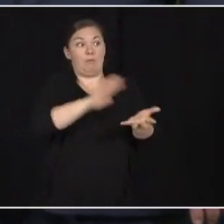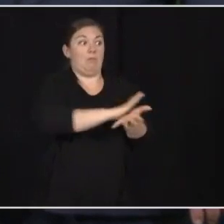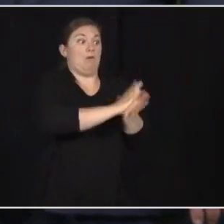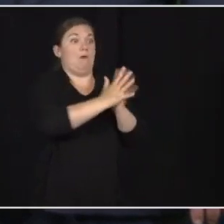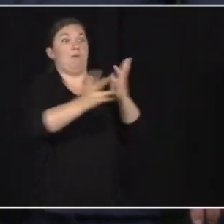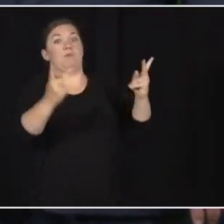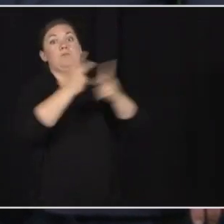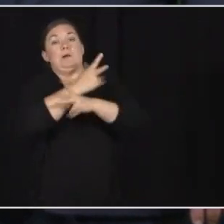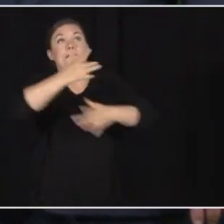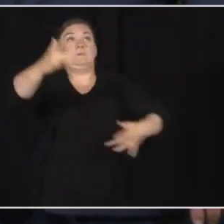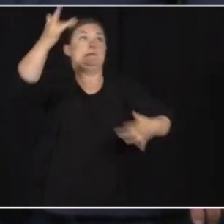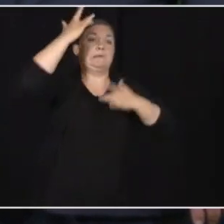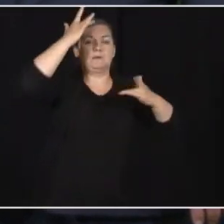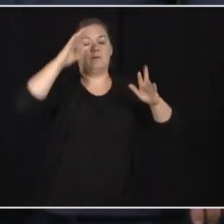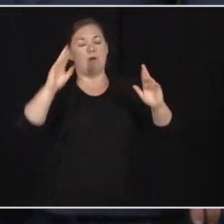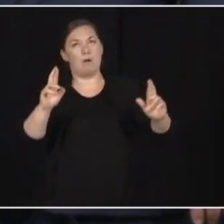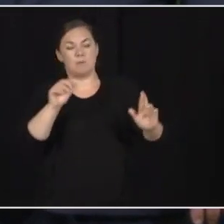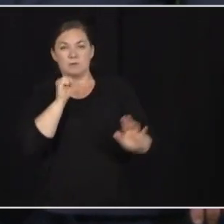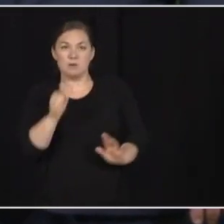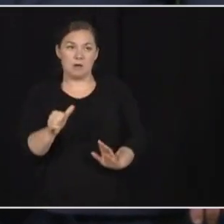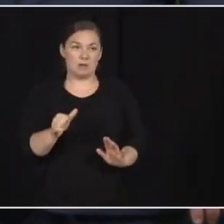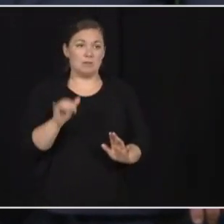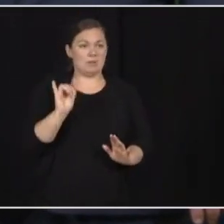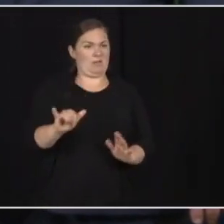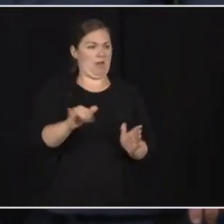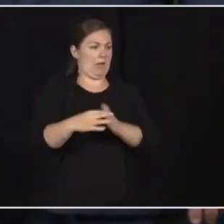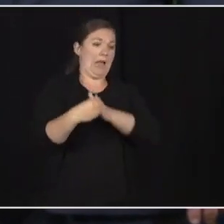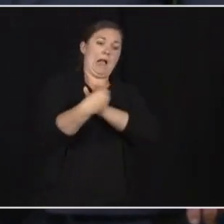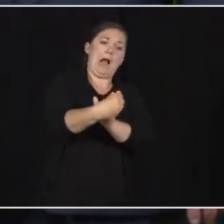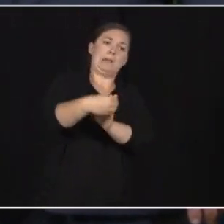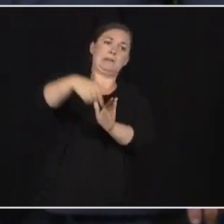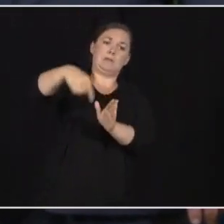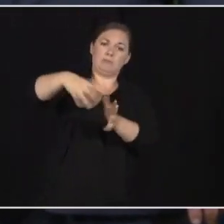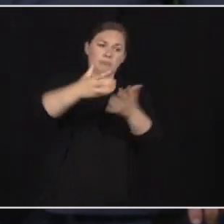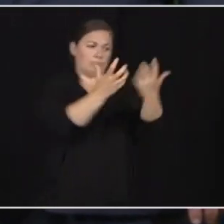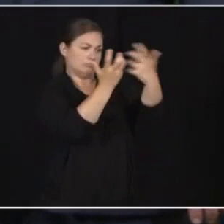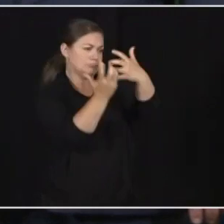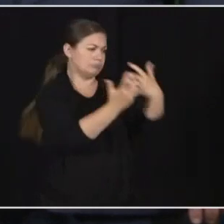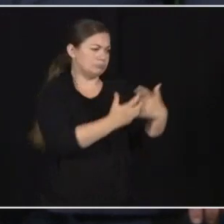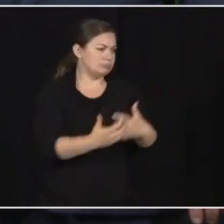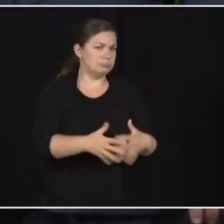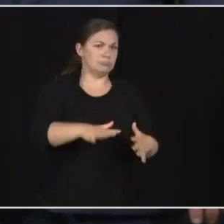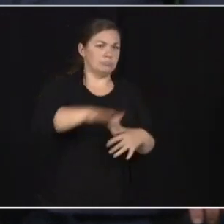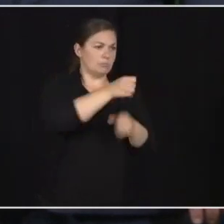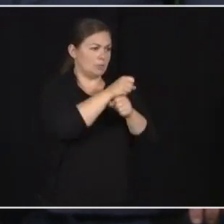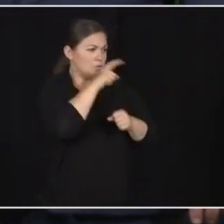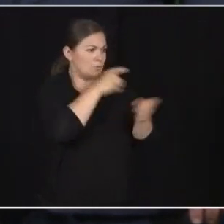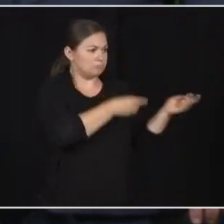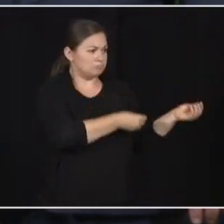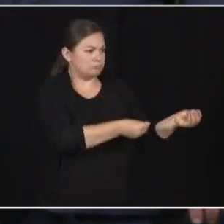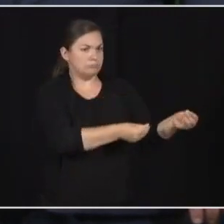while they are hopefully not becoming infected or symptomatic from the COVID-19. They are taking a leadership role in that